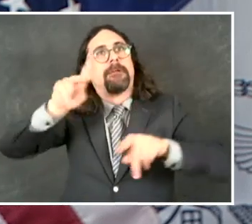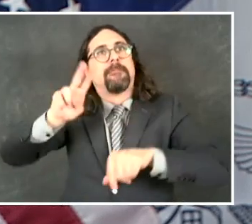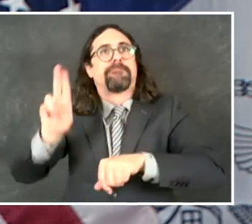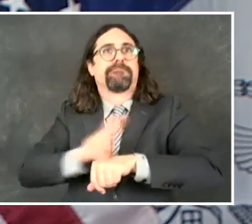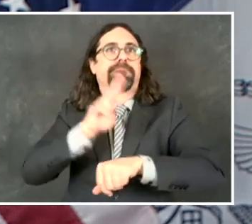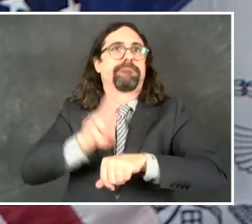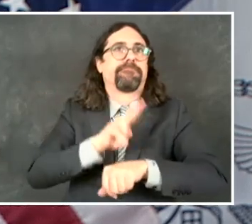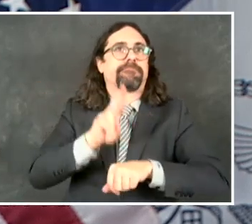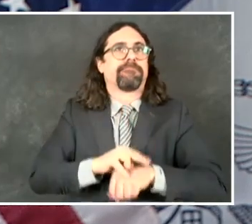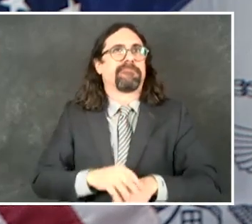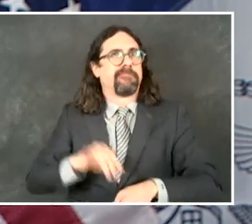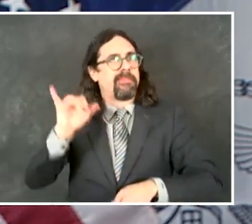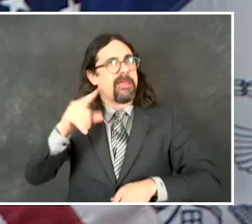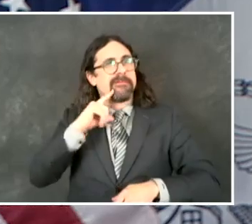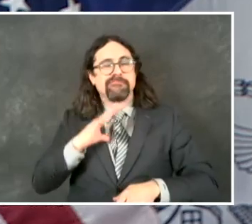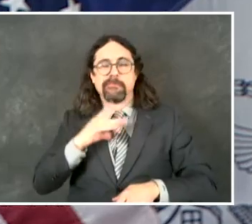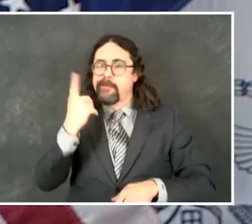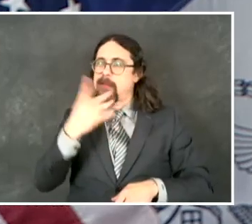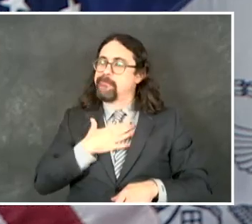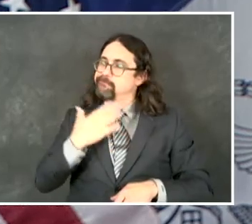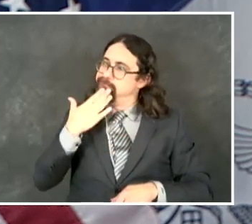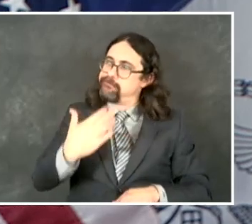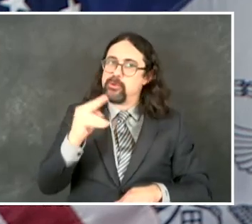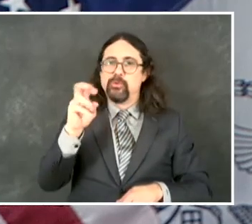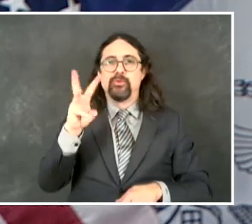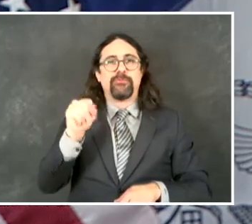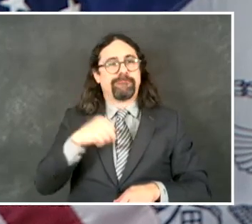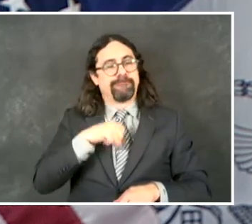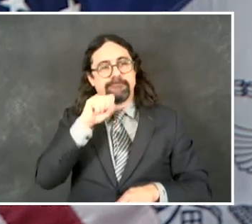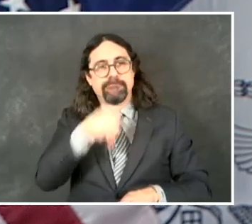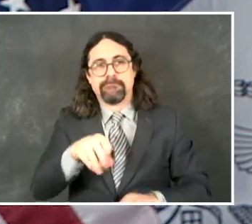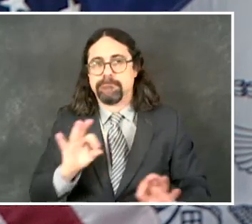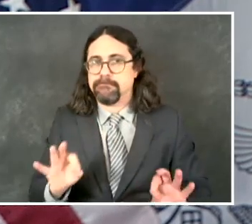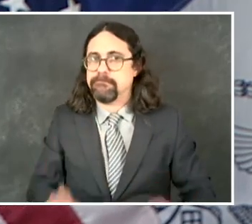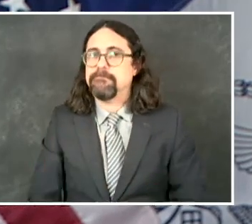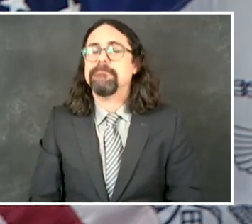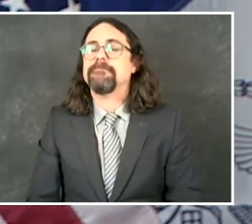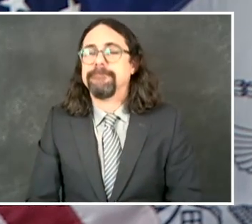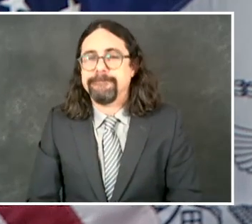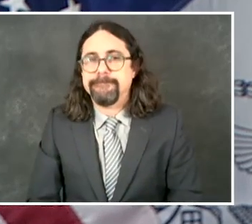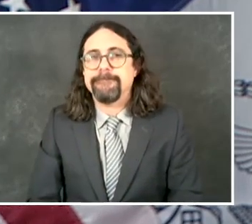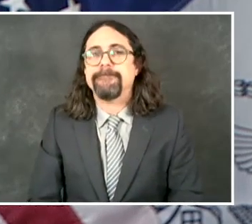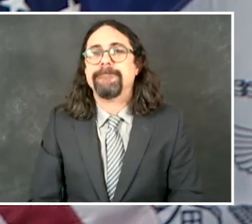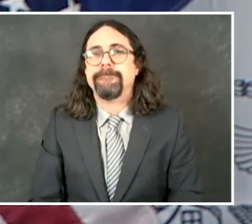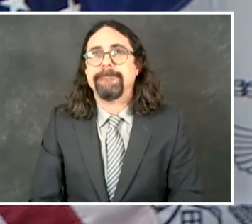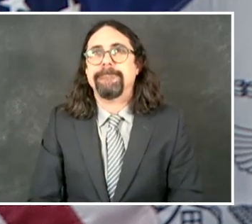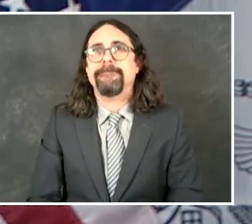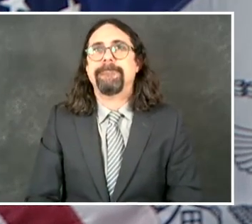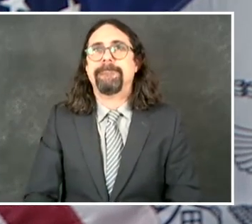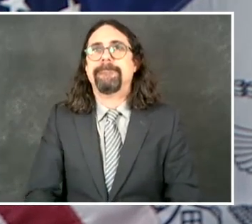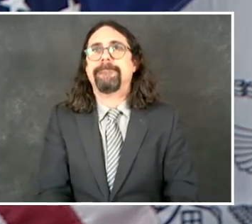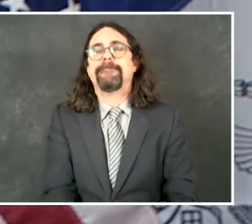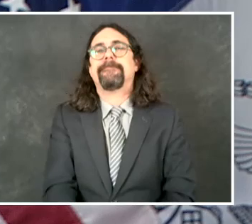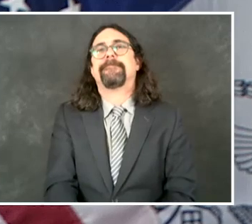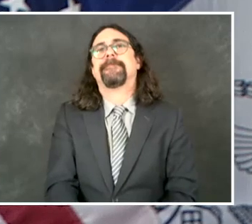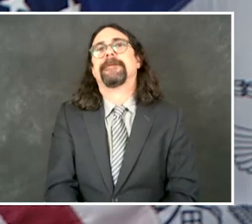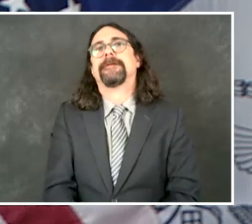PEOPLE REA. SO THAT'S GOOD NEWS. GOOD WORK WE'VE ALLB EE DNOGIN TOGETHER WITH THE COUNCIL OV ERTH E